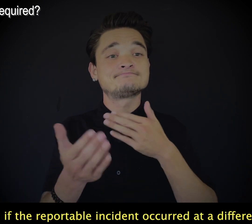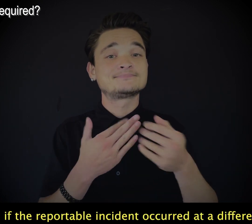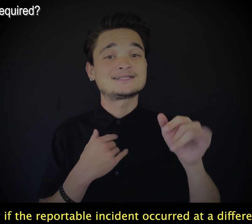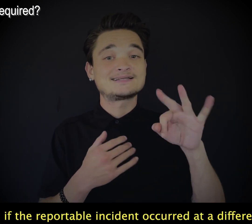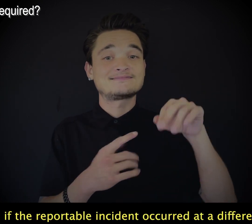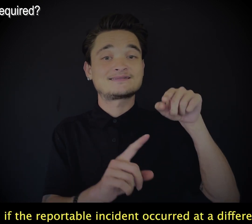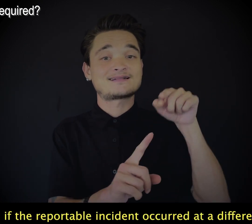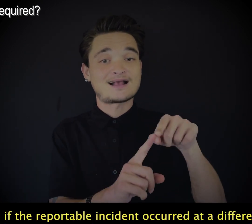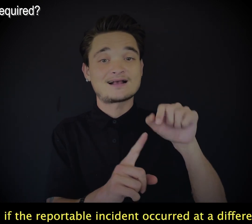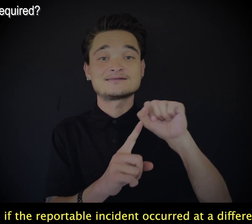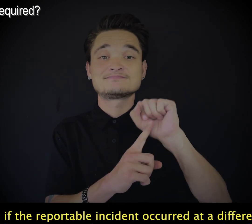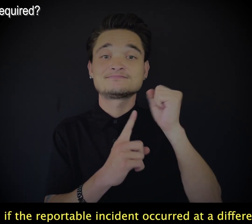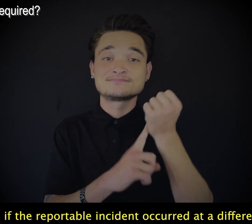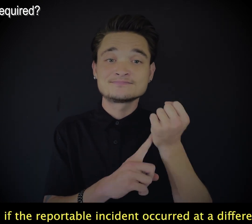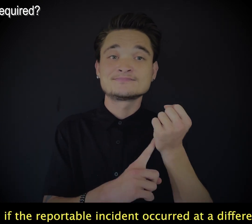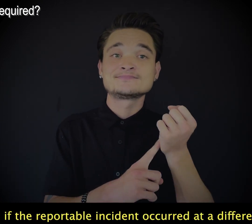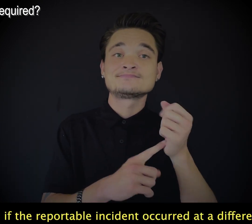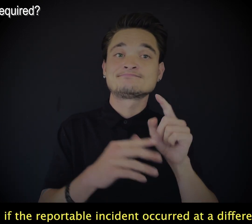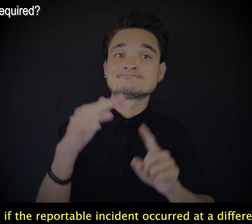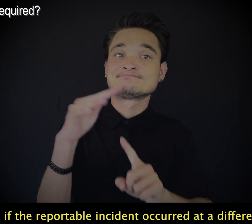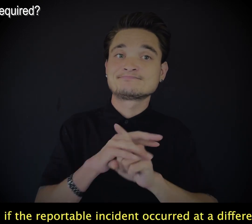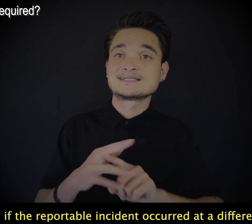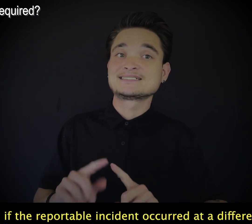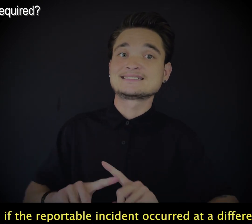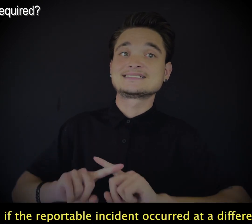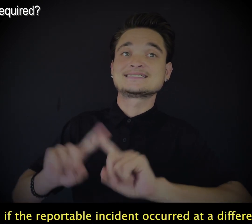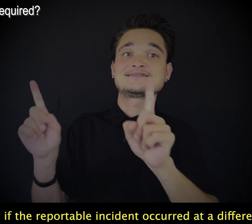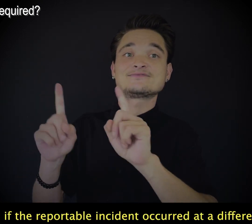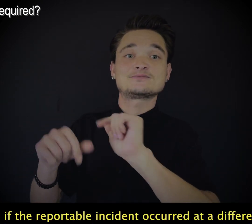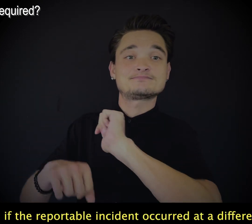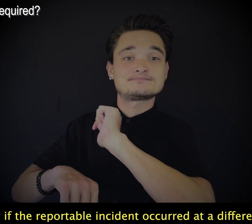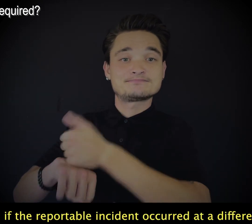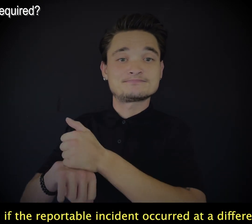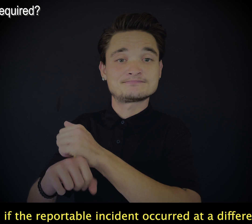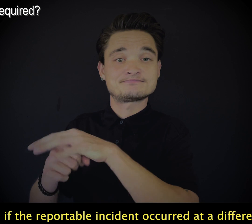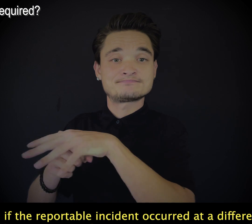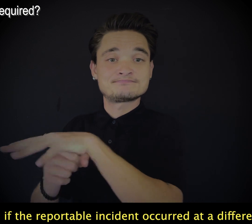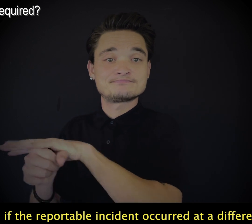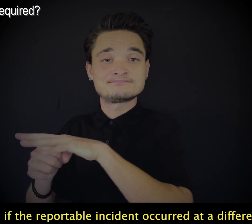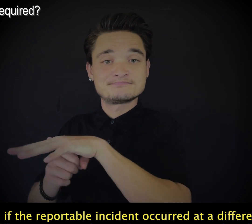Even if the reportable incident occurred at a different facility or program from where you are employed,